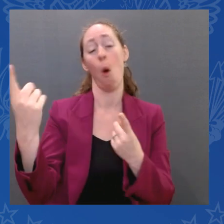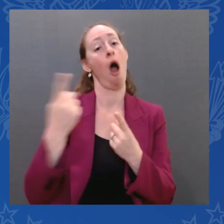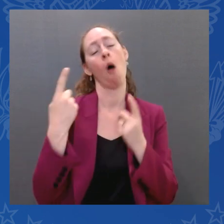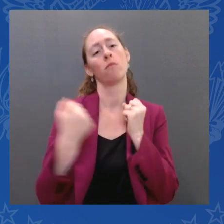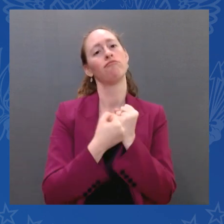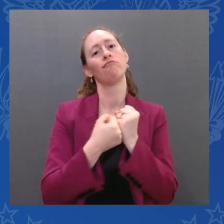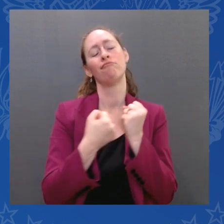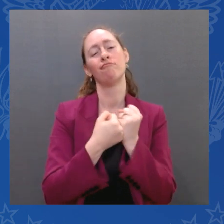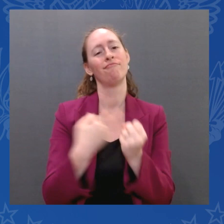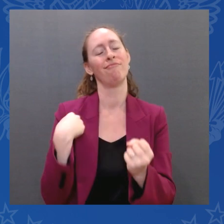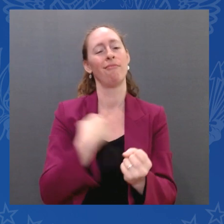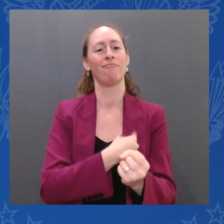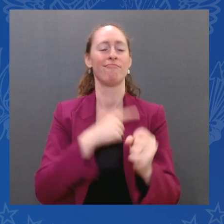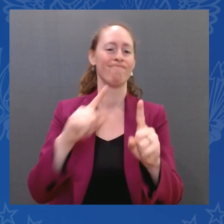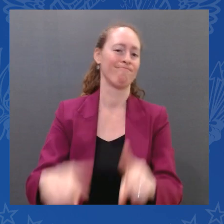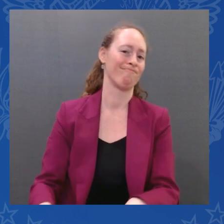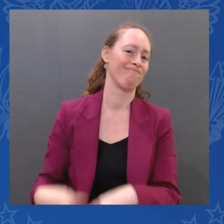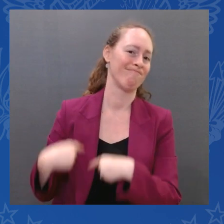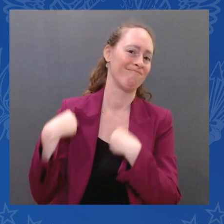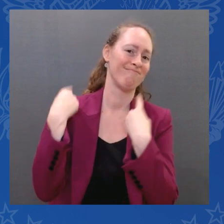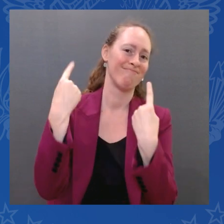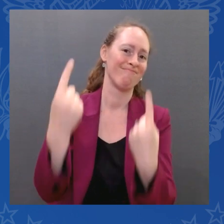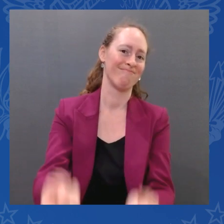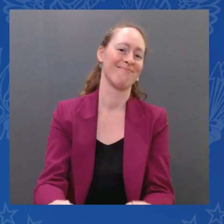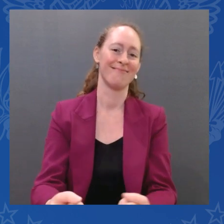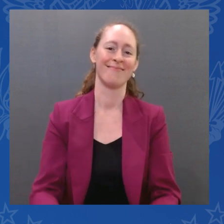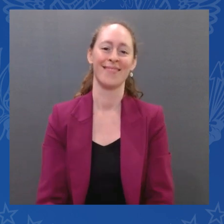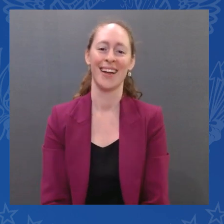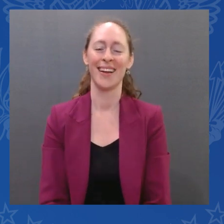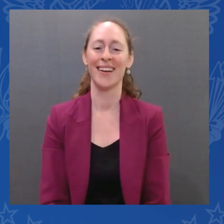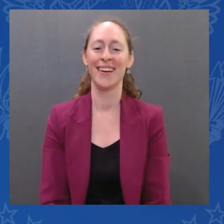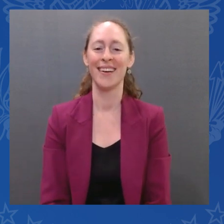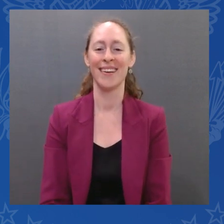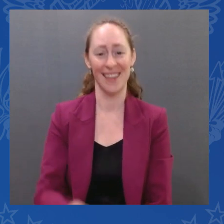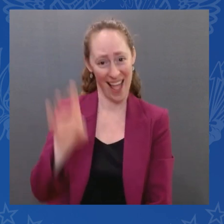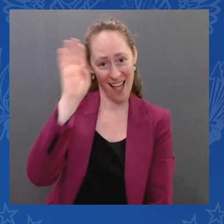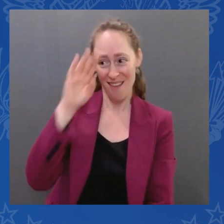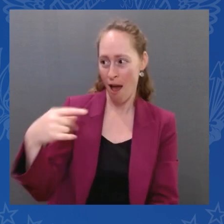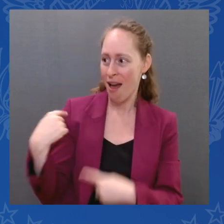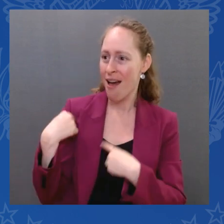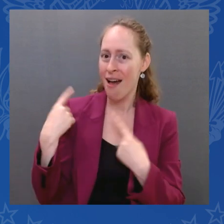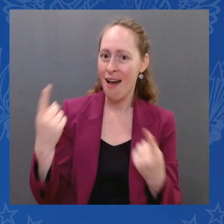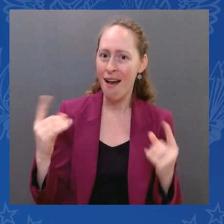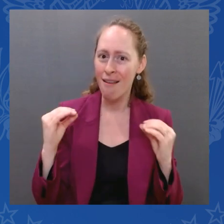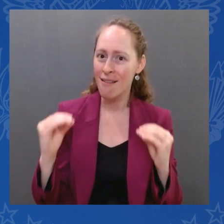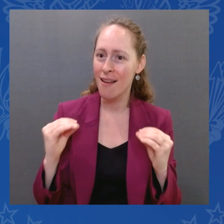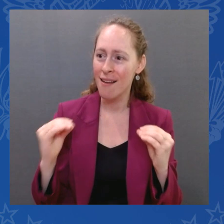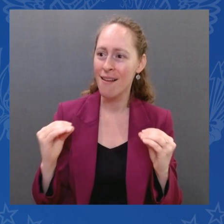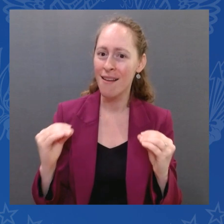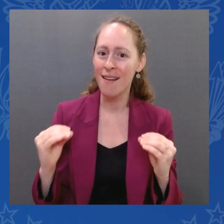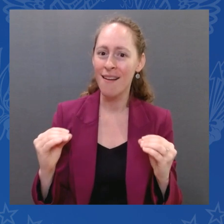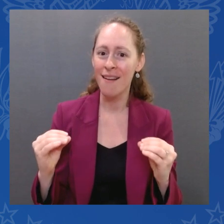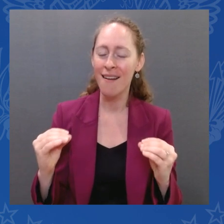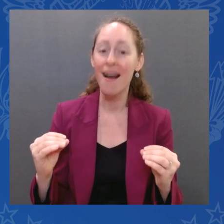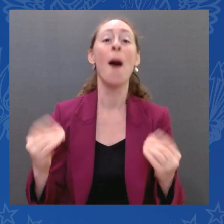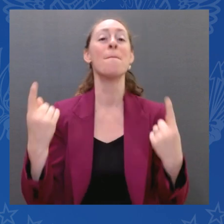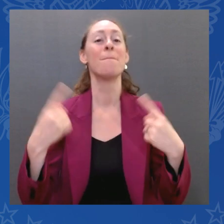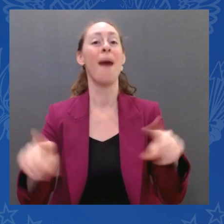you will see how Israel has grown and developed. You will see the strength and smartness of the Israeli army,